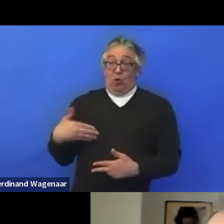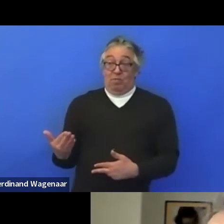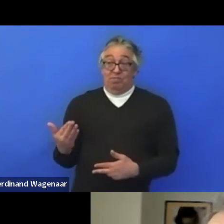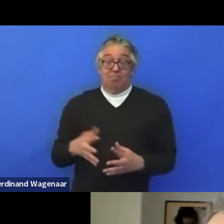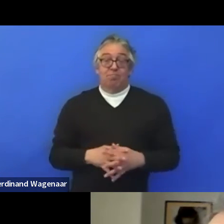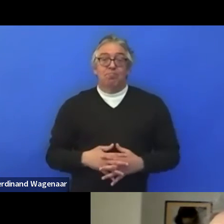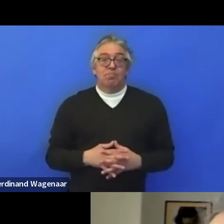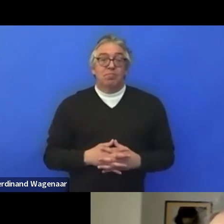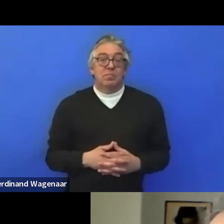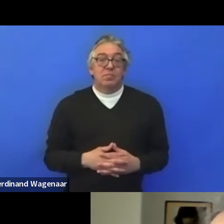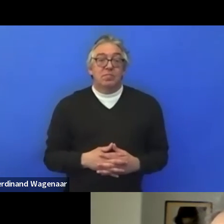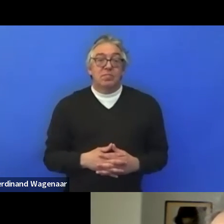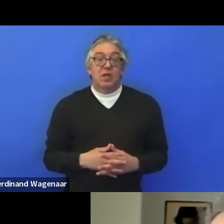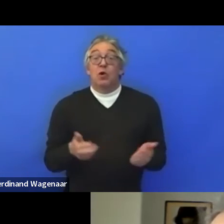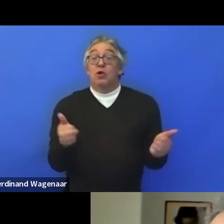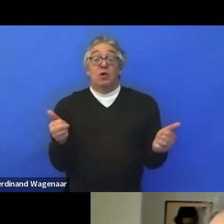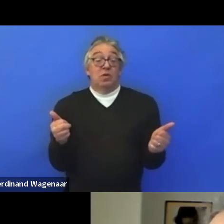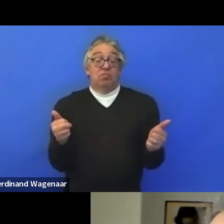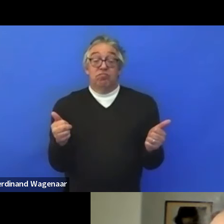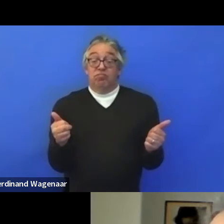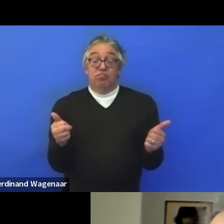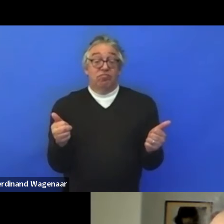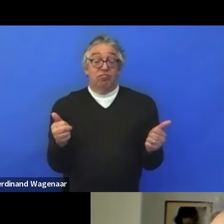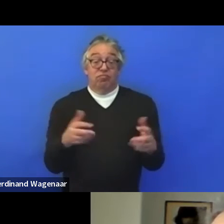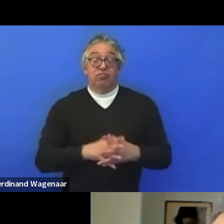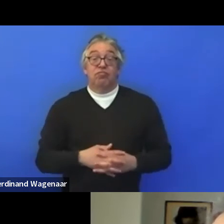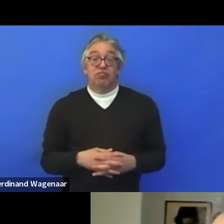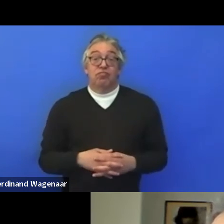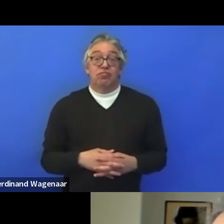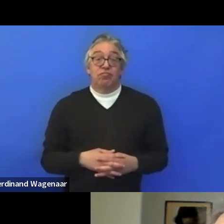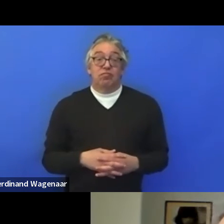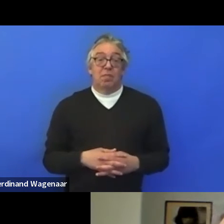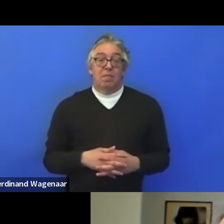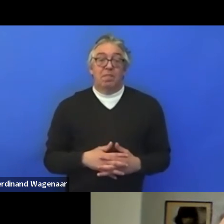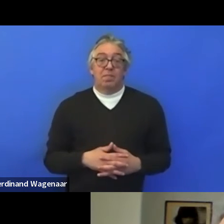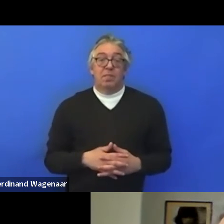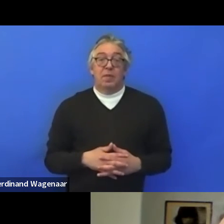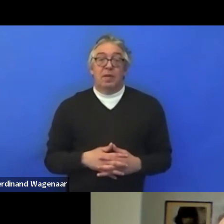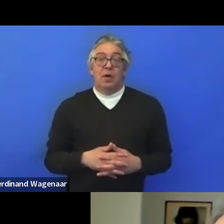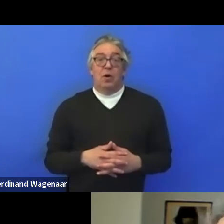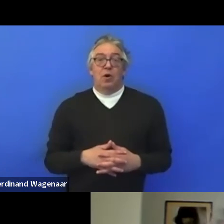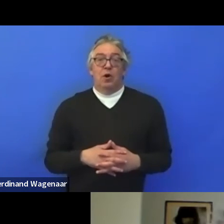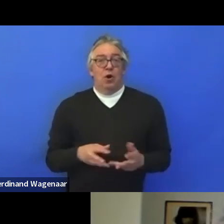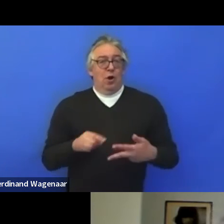Sure. I’d say, in terms of key takeaways that we spoke about,